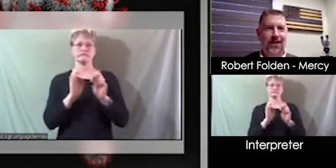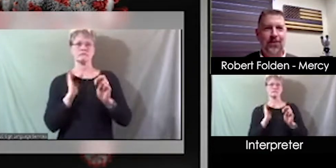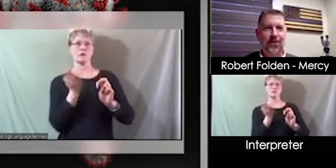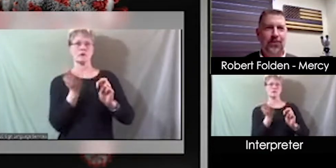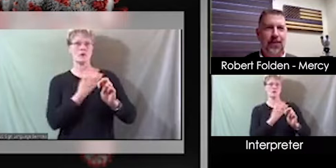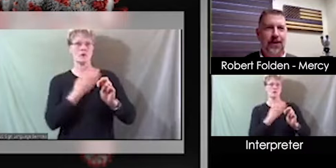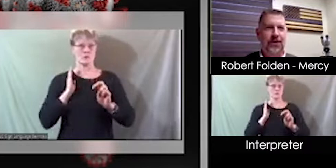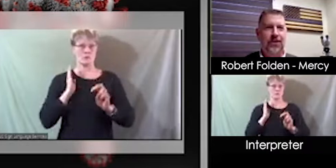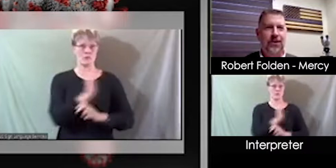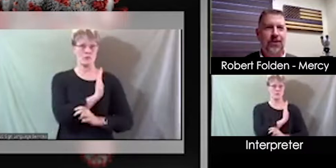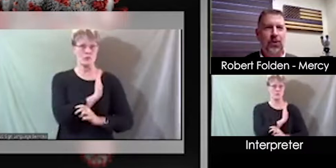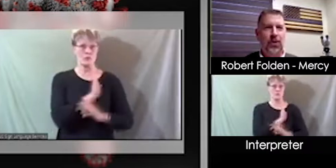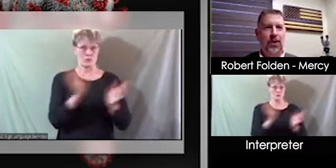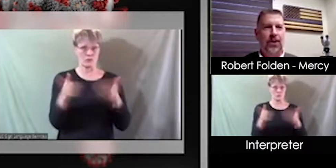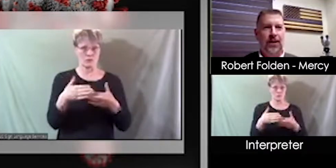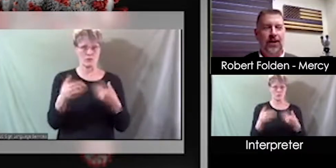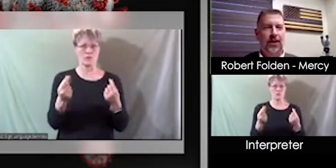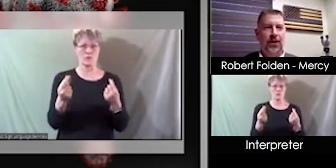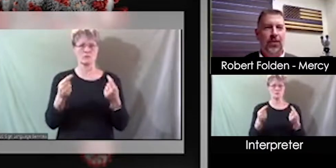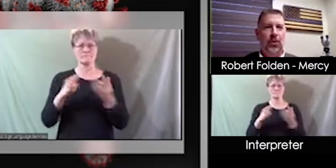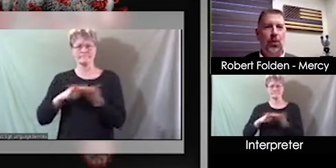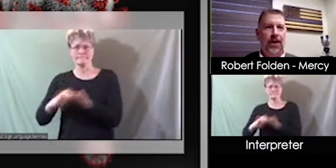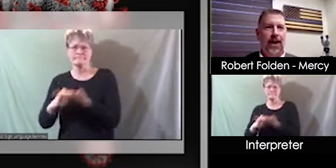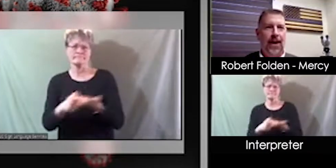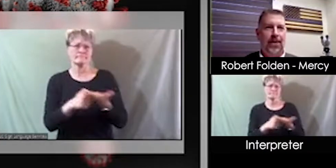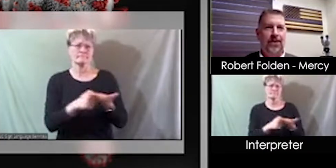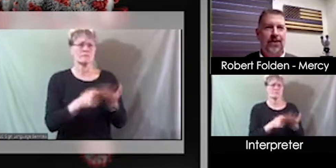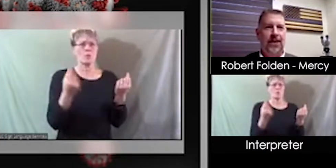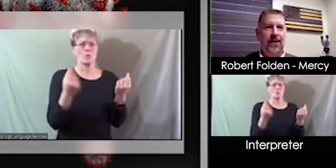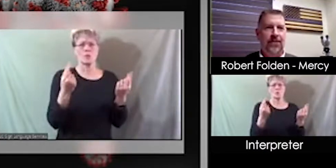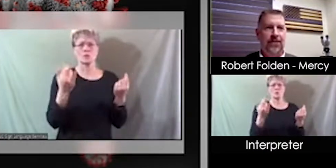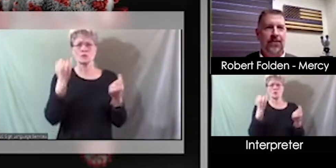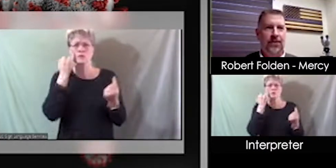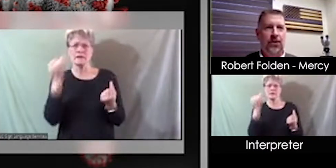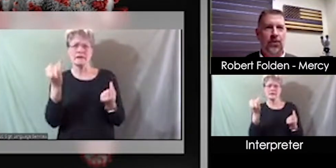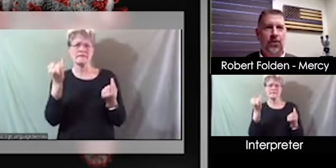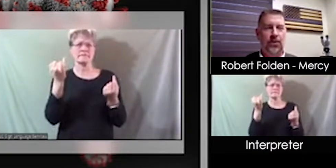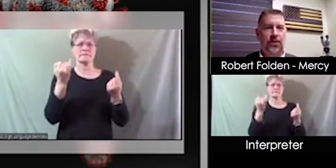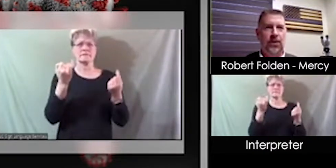either move patients or you know the "what happens if." So